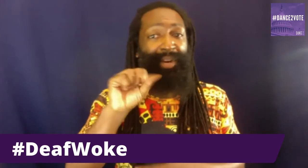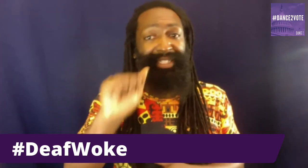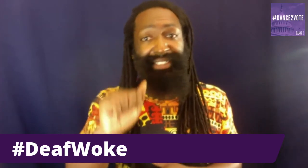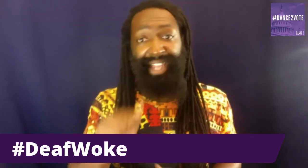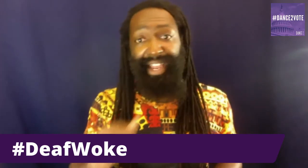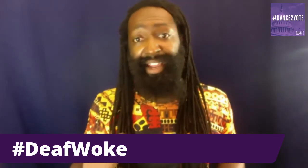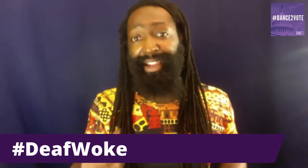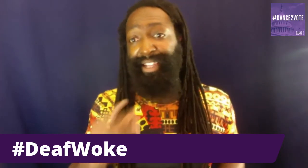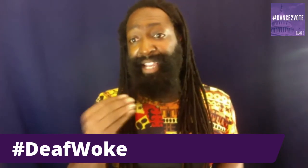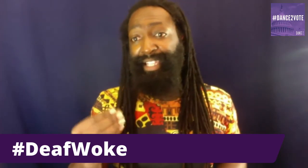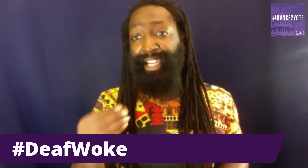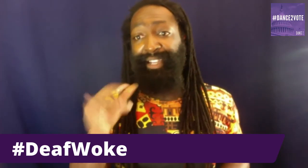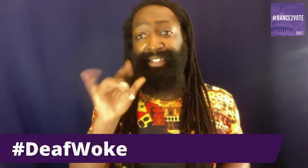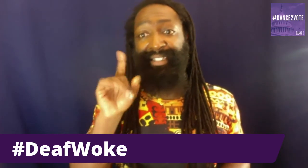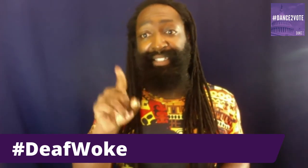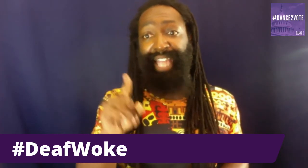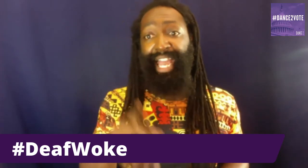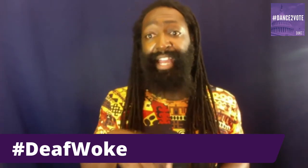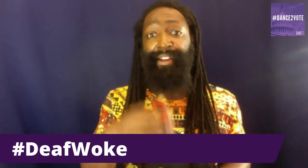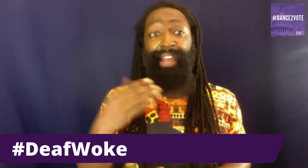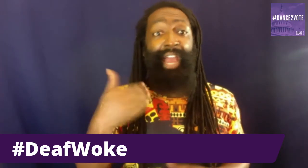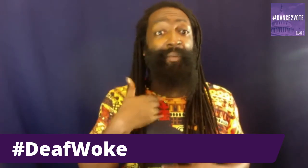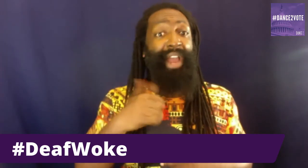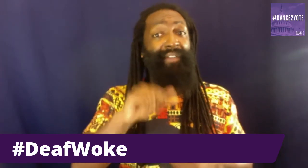Yeah so I wanna say thank you to Dance USA.